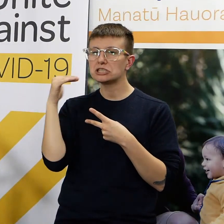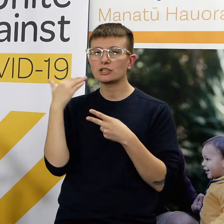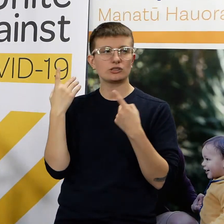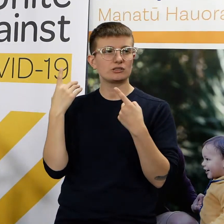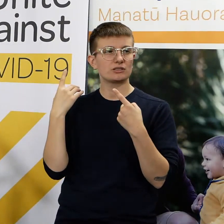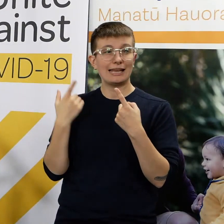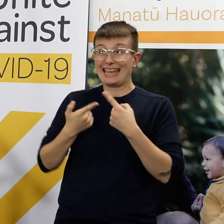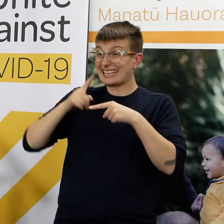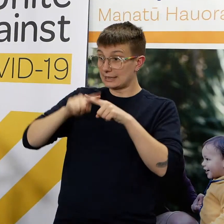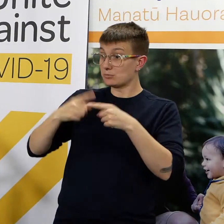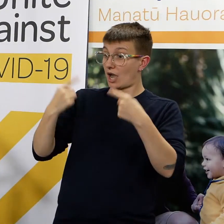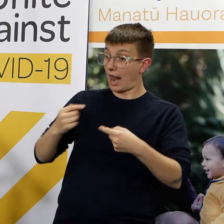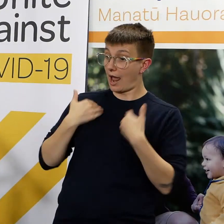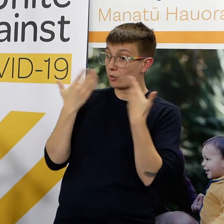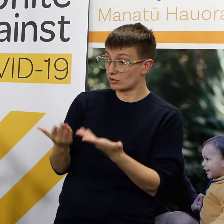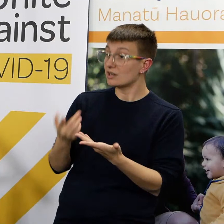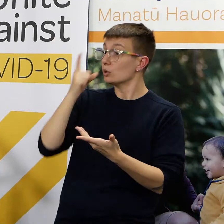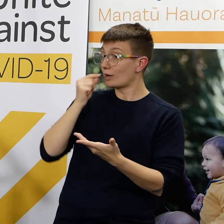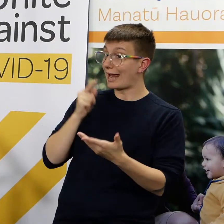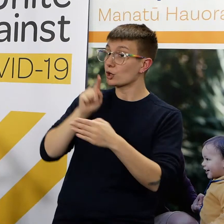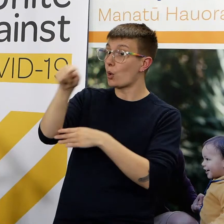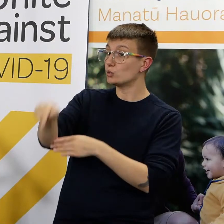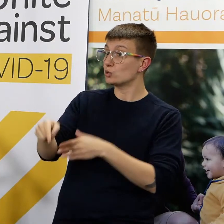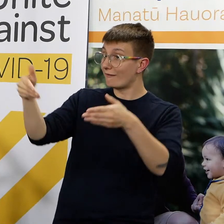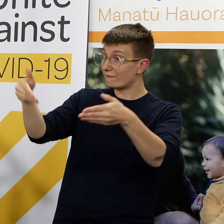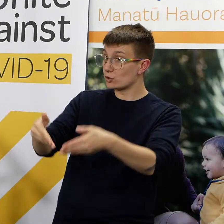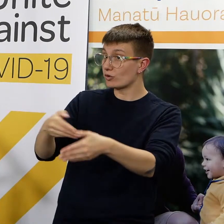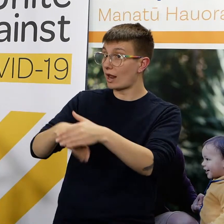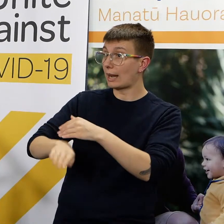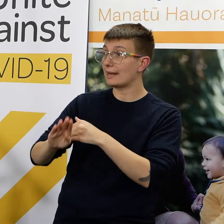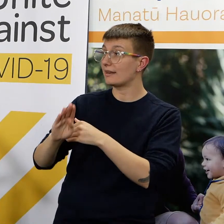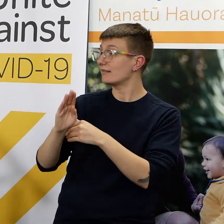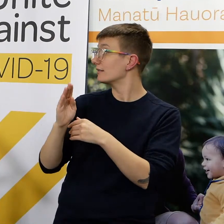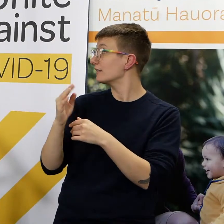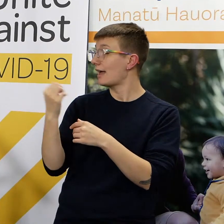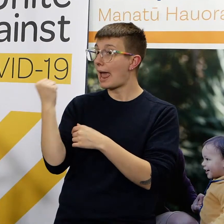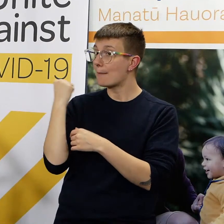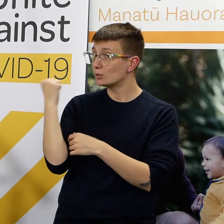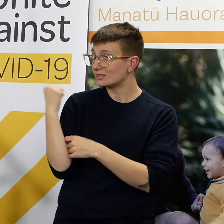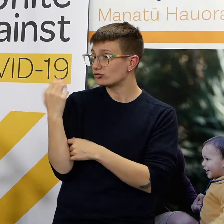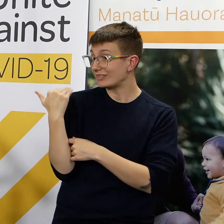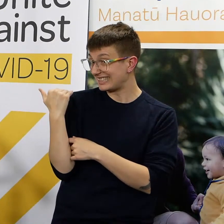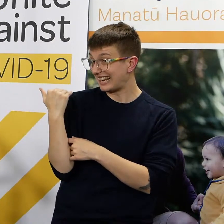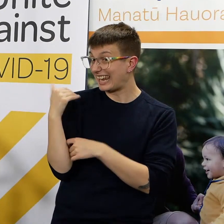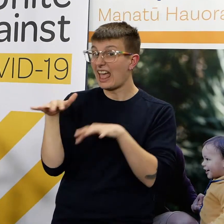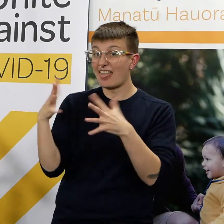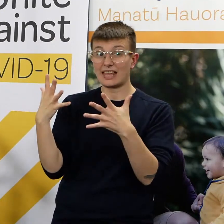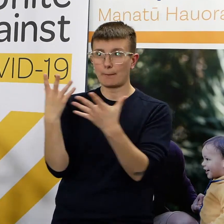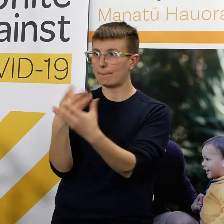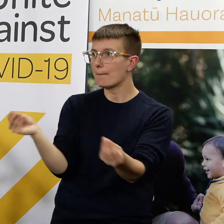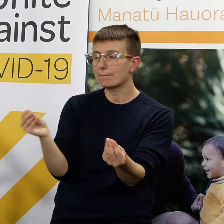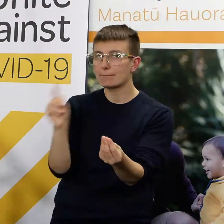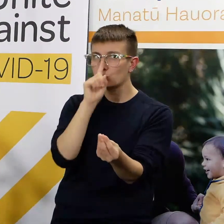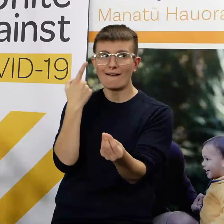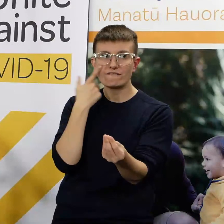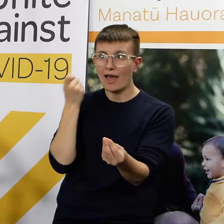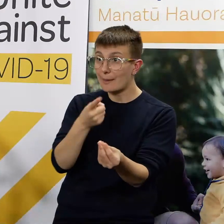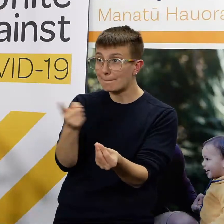and after that they were unable to be located tracked down. Sure. On the first question I can't comment